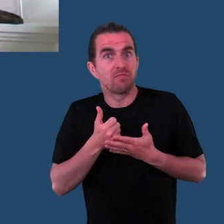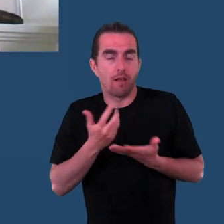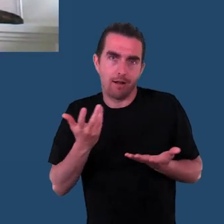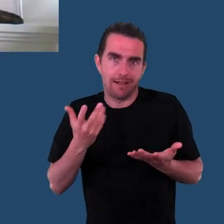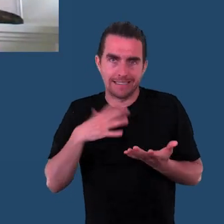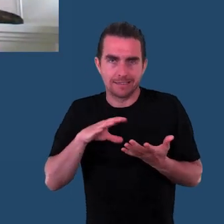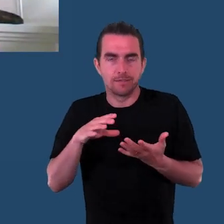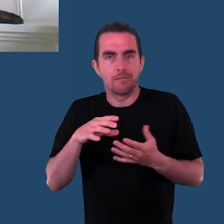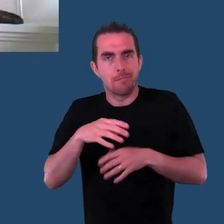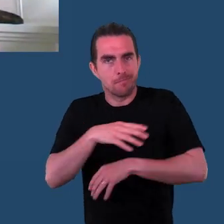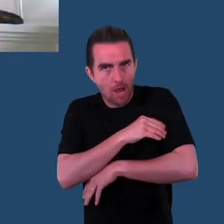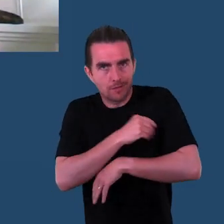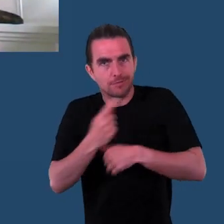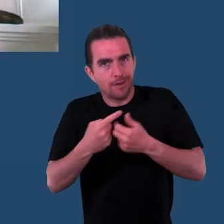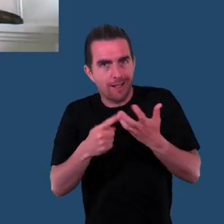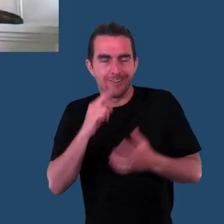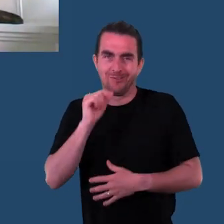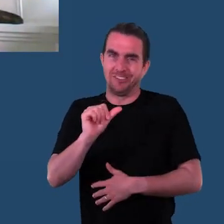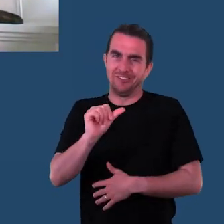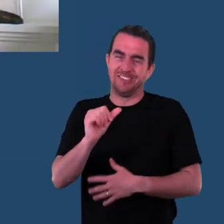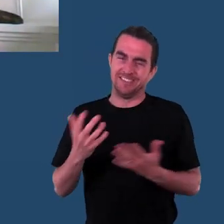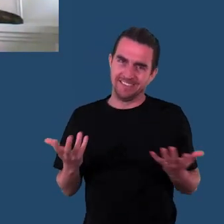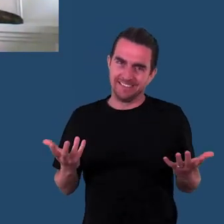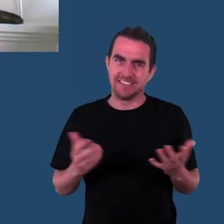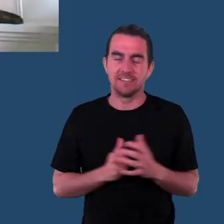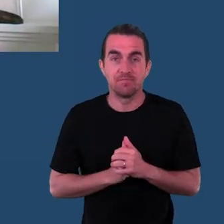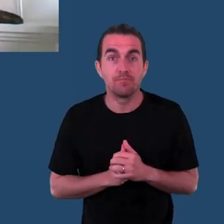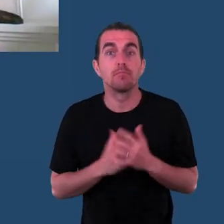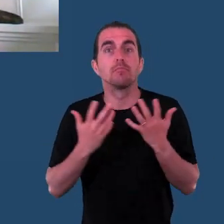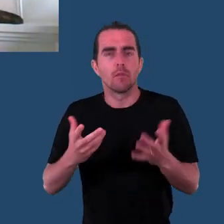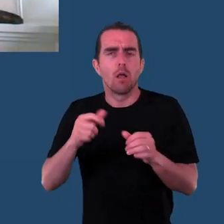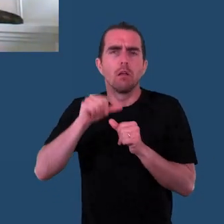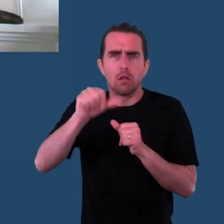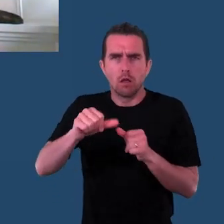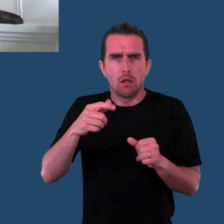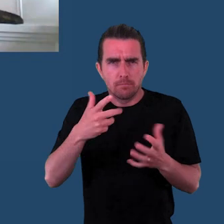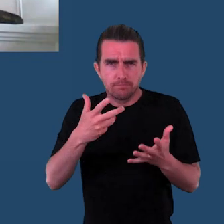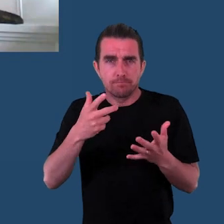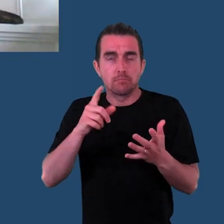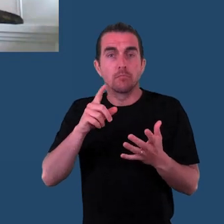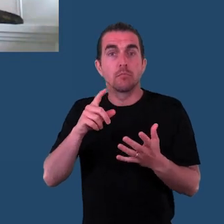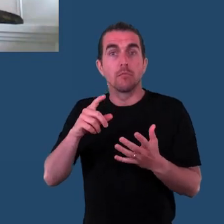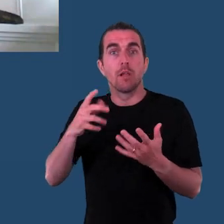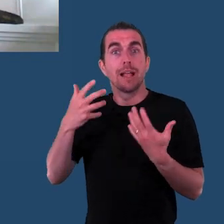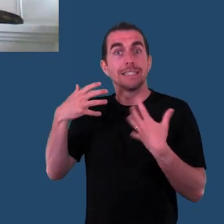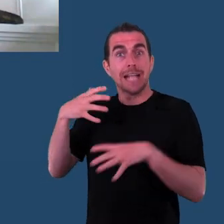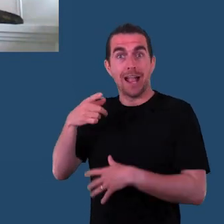No, no, not at all. Now, Matt, now that we know what makes a dinosaur a dinosaur,